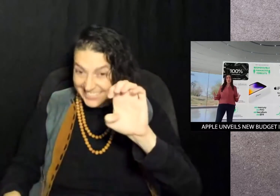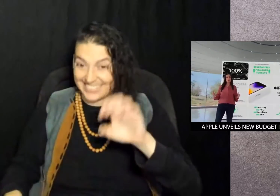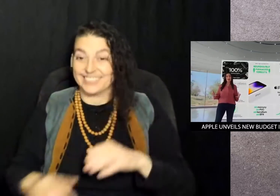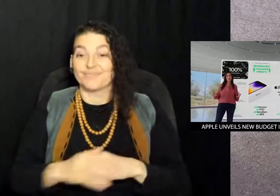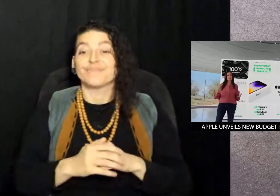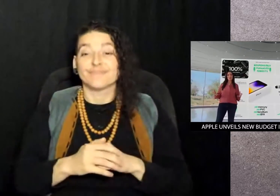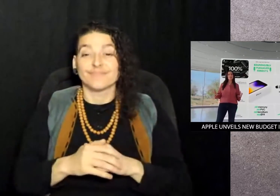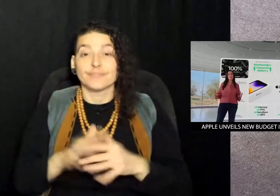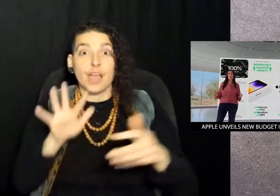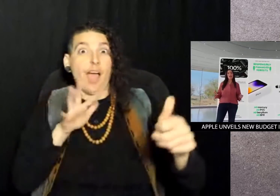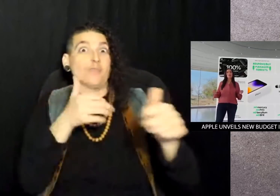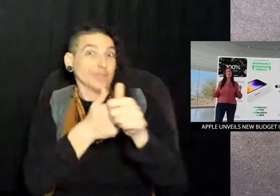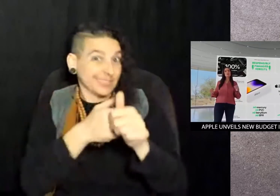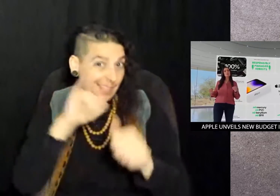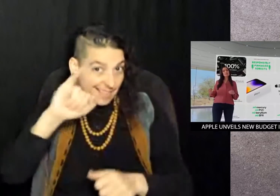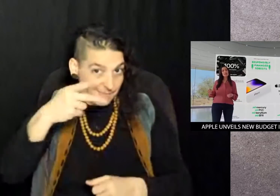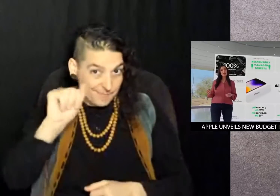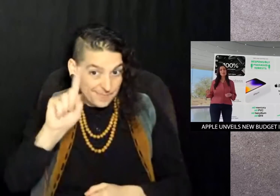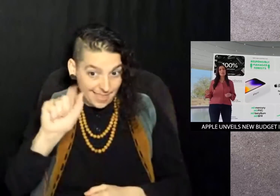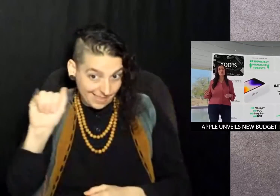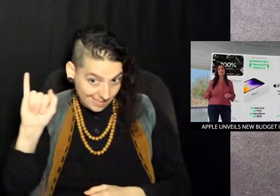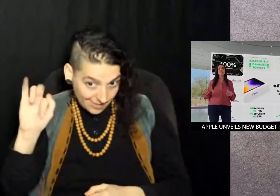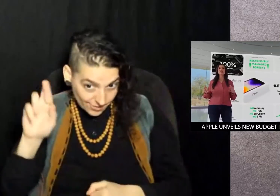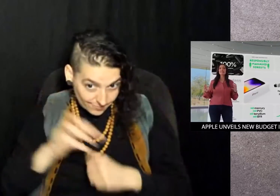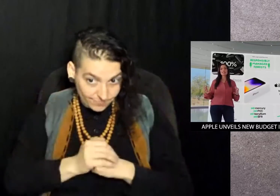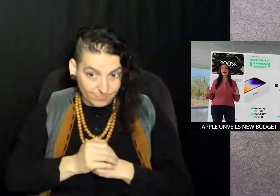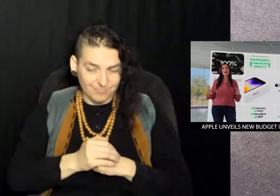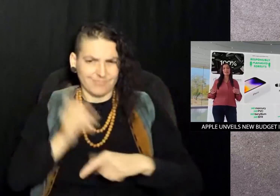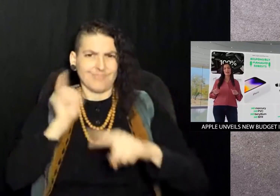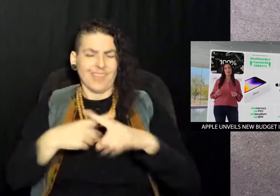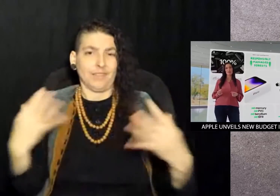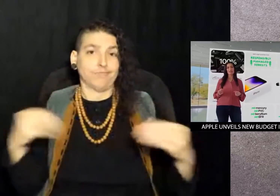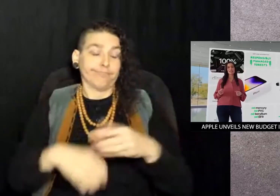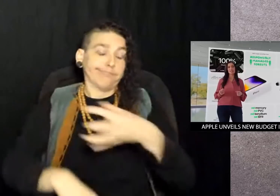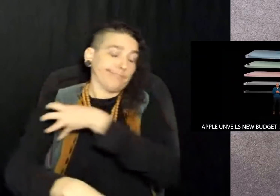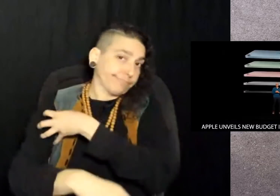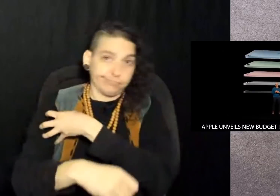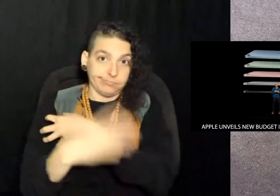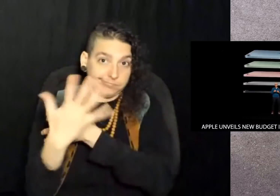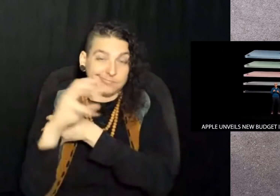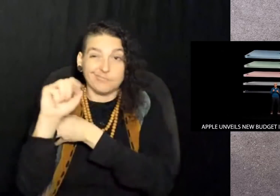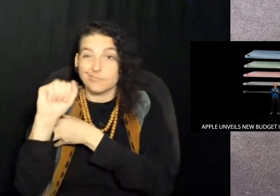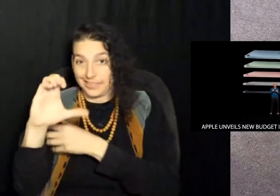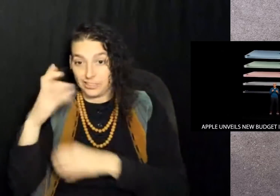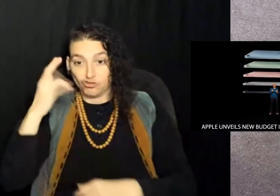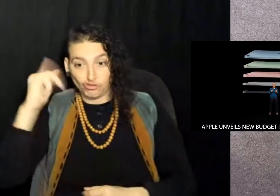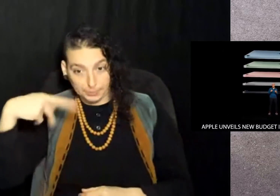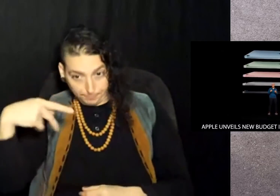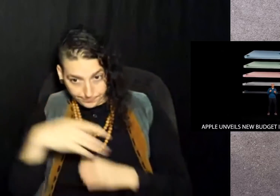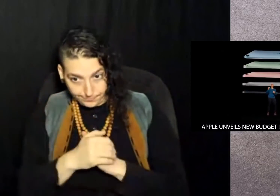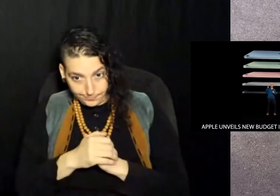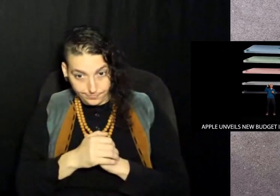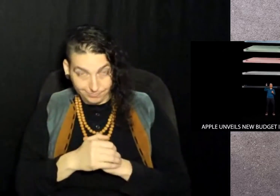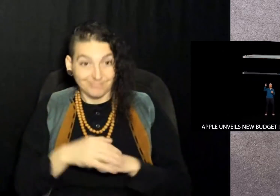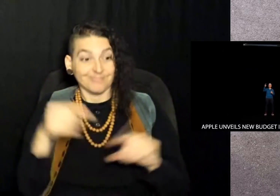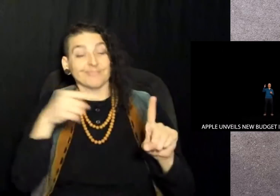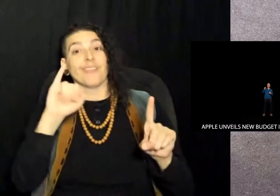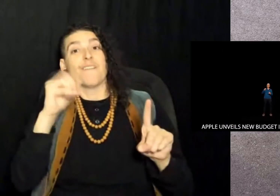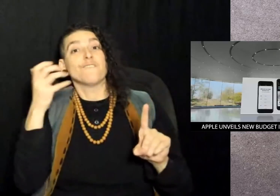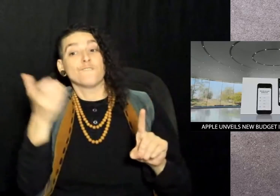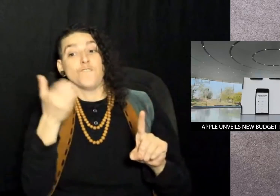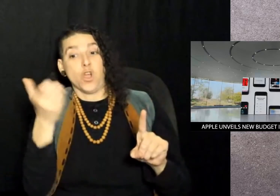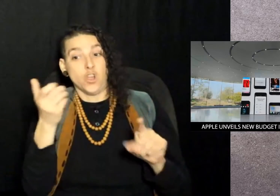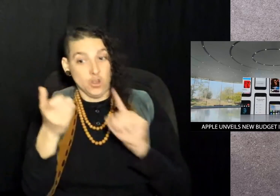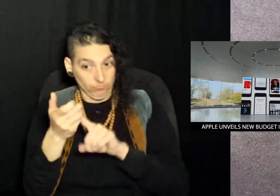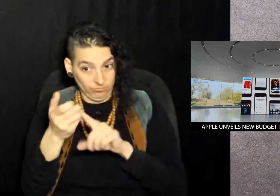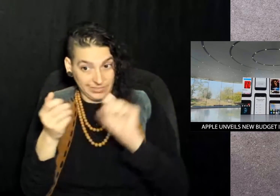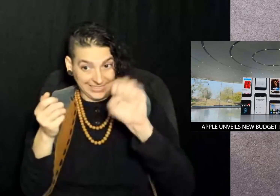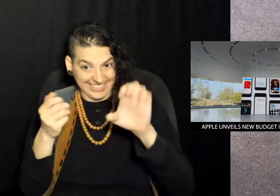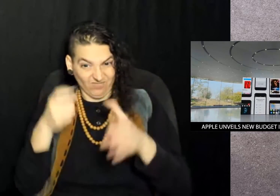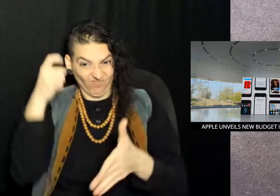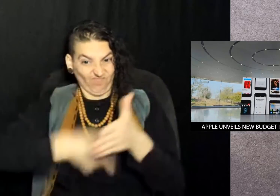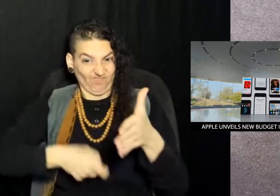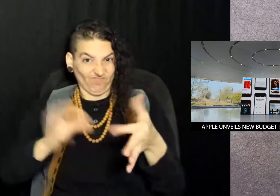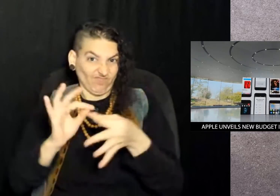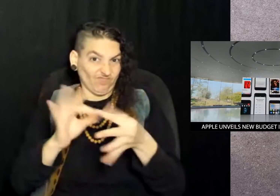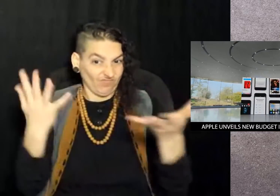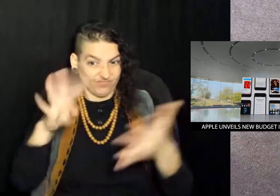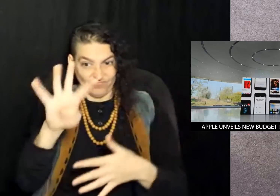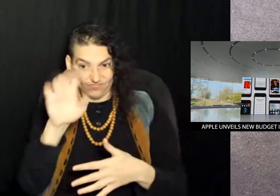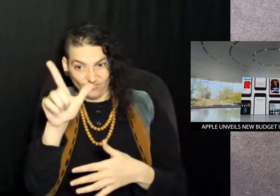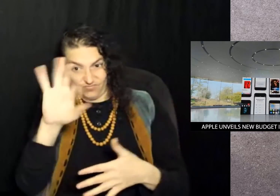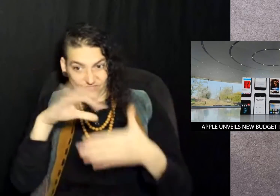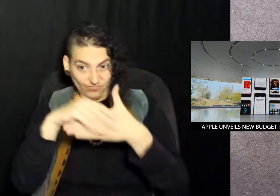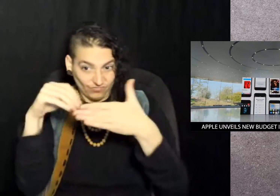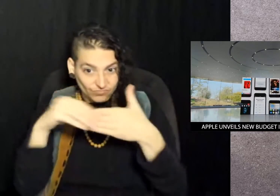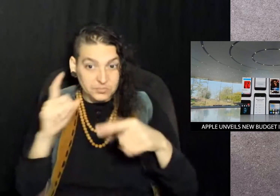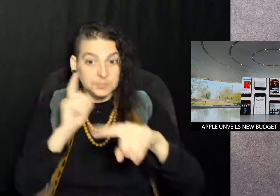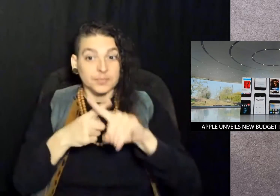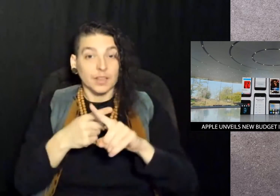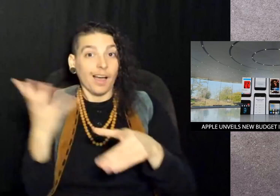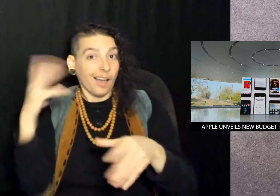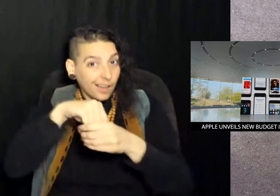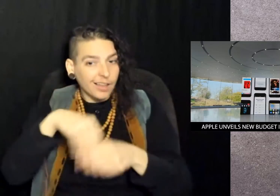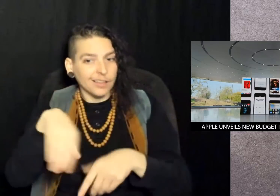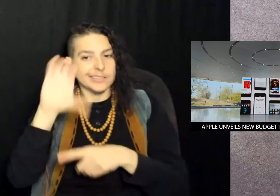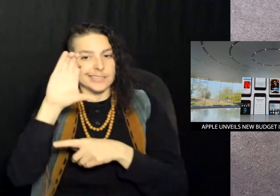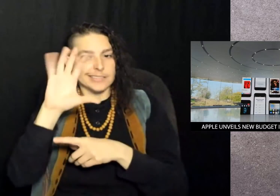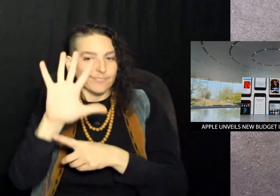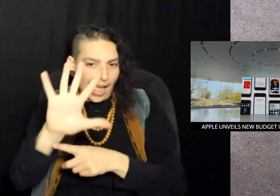SE an updated iPad air and a more powerful Mac chip the iPhone SE costs $429 and comes with 5G